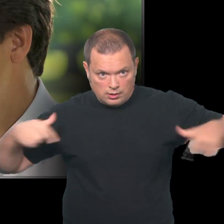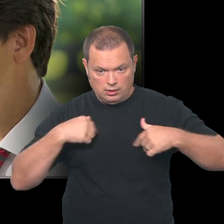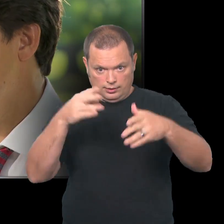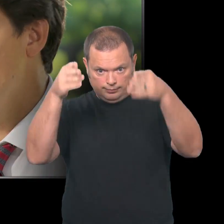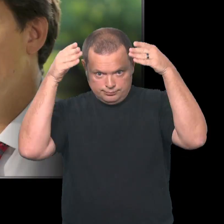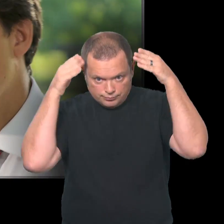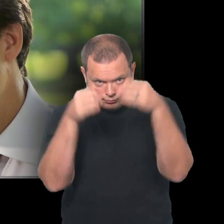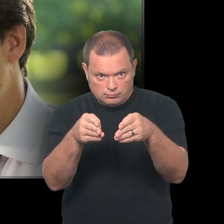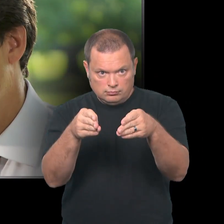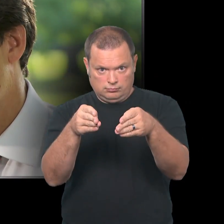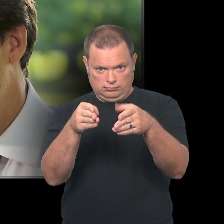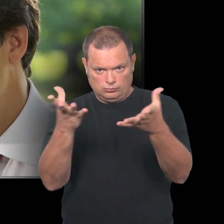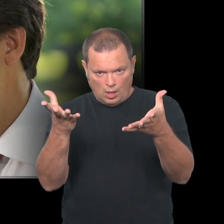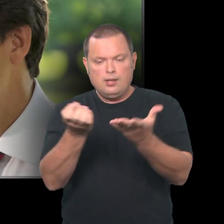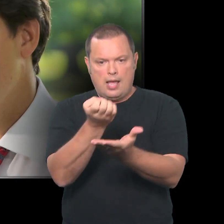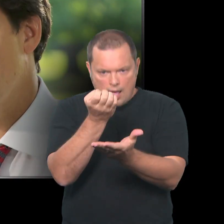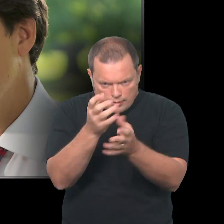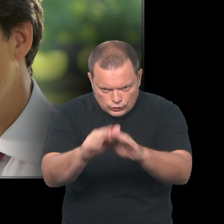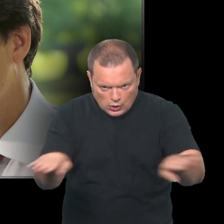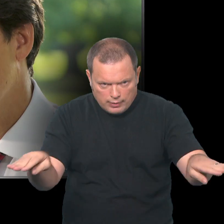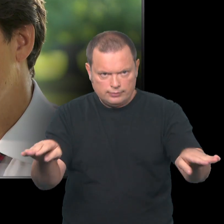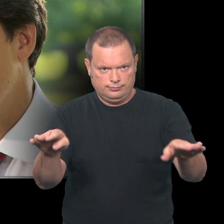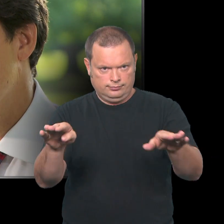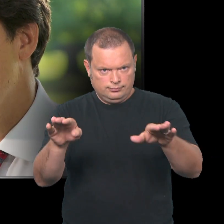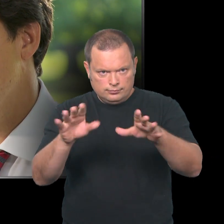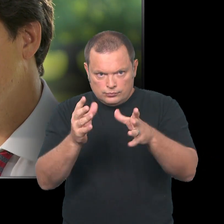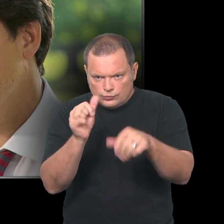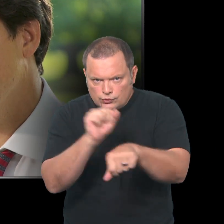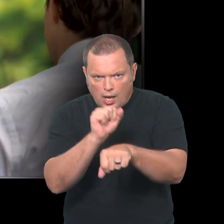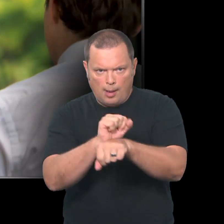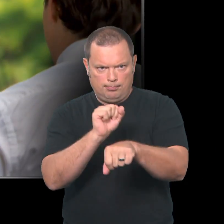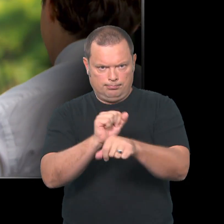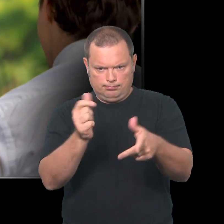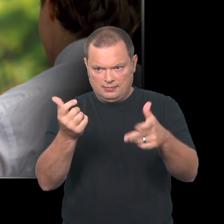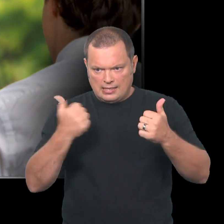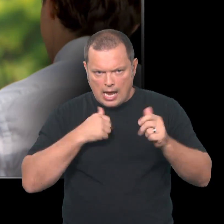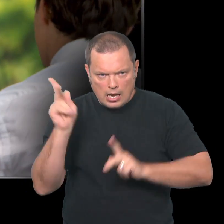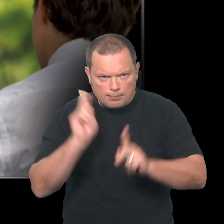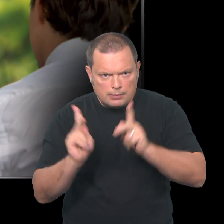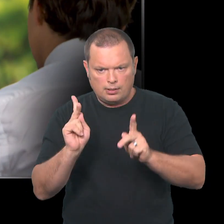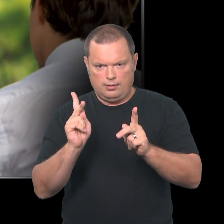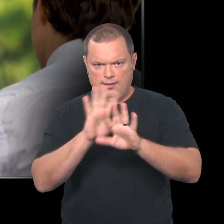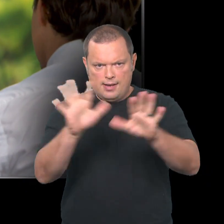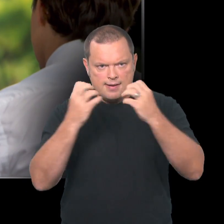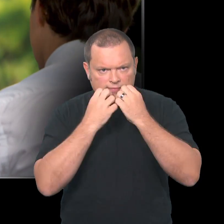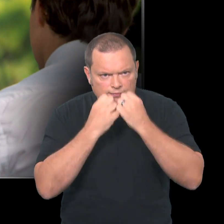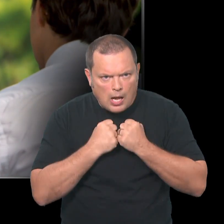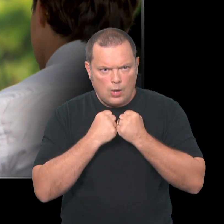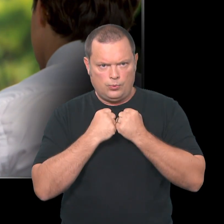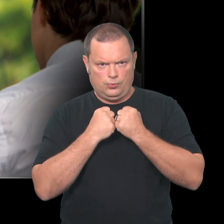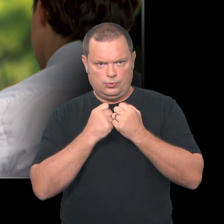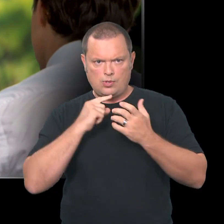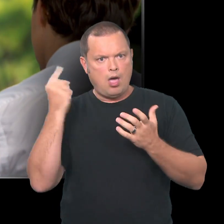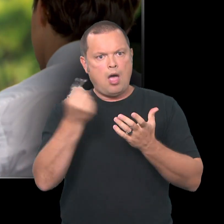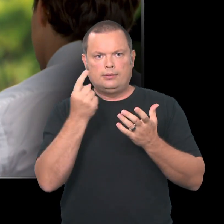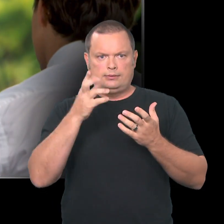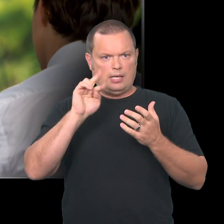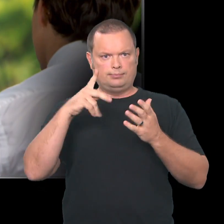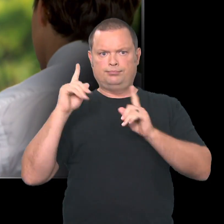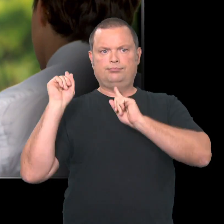I am worried about what's actually going to work to help Canadians who are worried about their own jobs, about their kids' jobs. But traditionally, this is a political game, too,